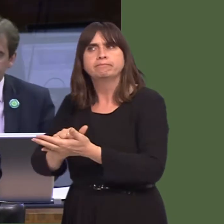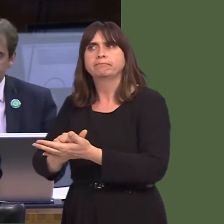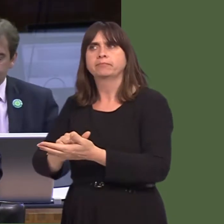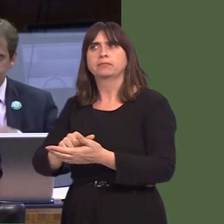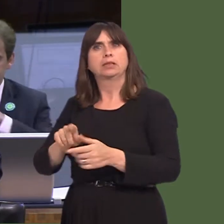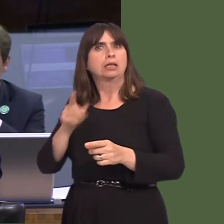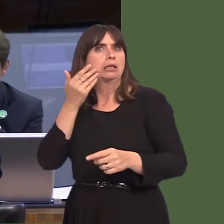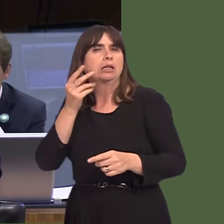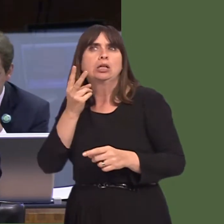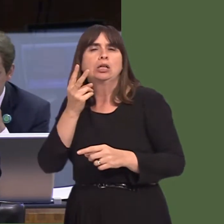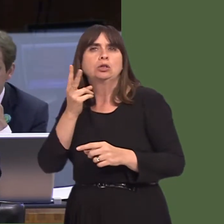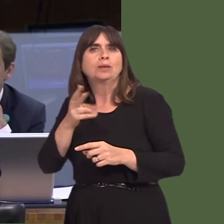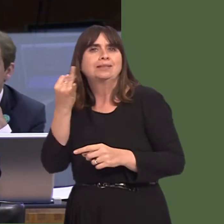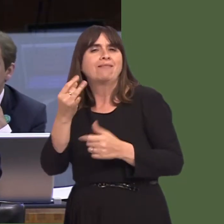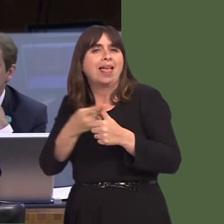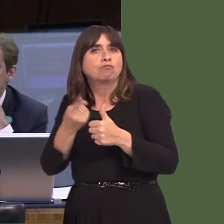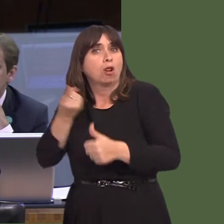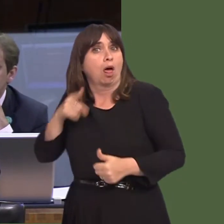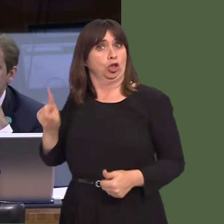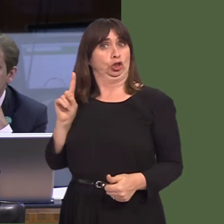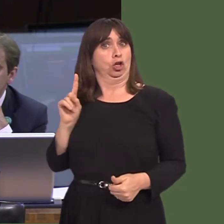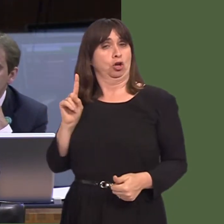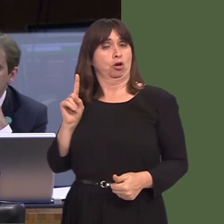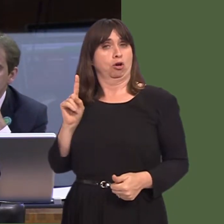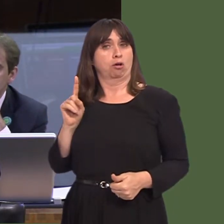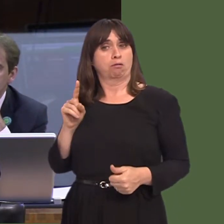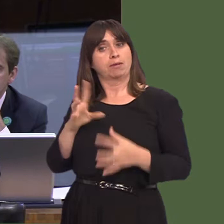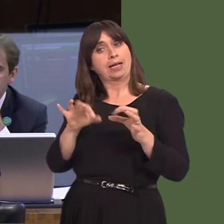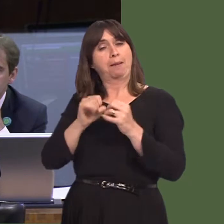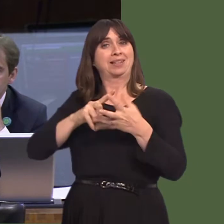as 27 April last year, when the current Cabinet Secretary was in place.